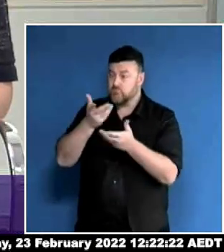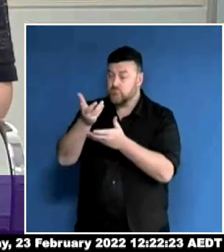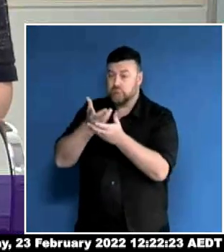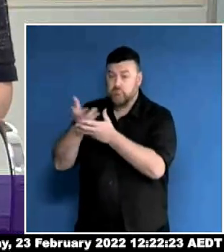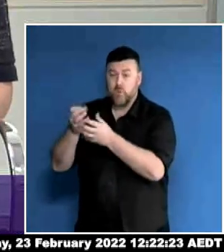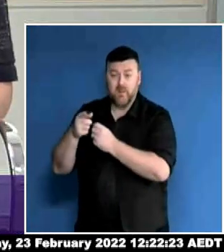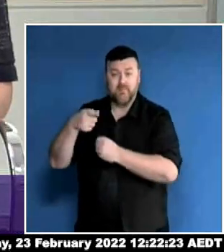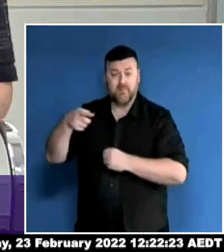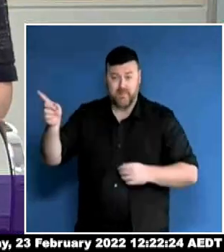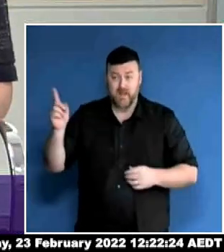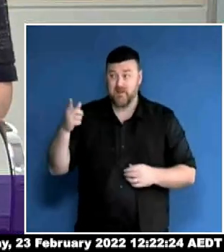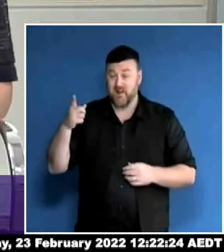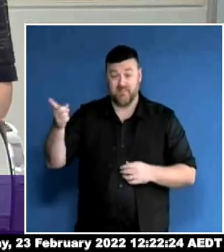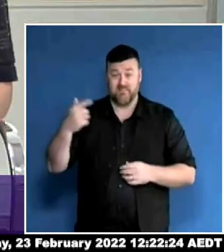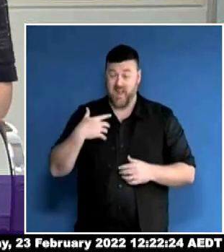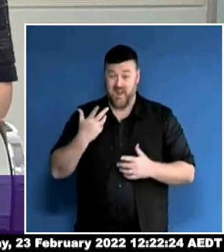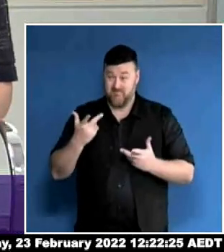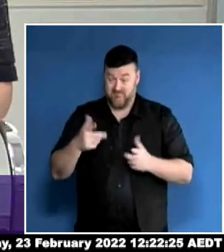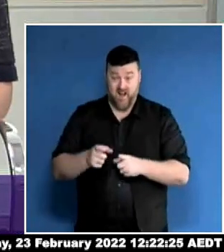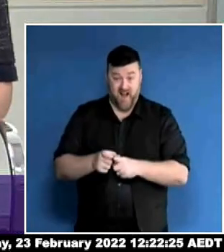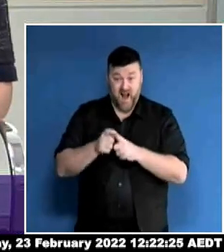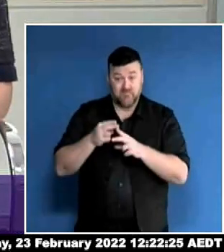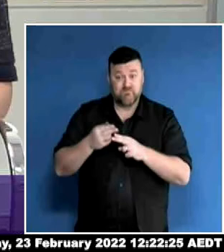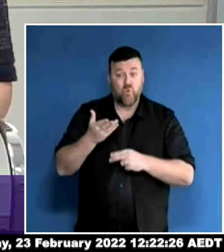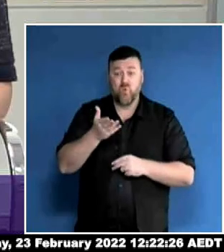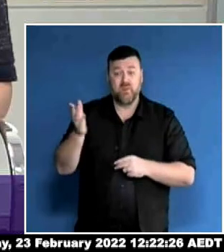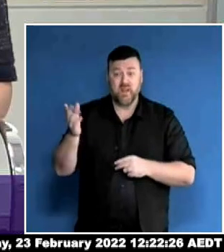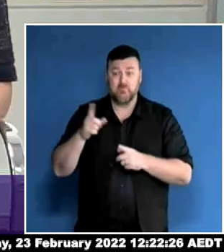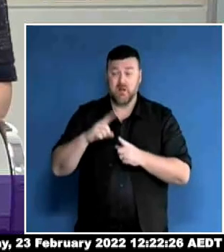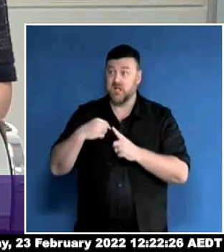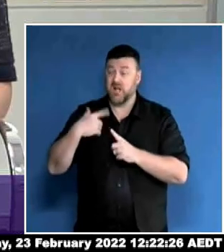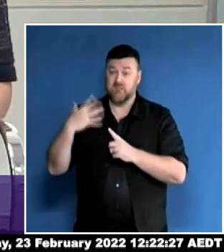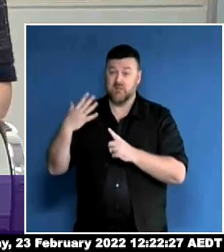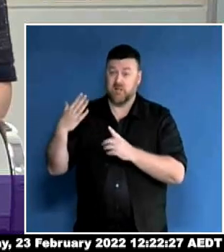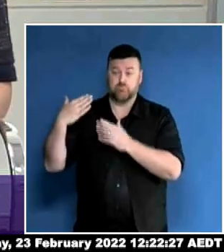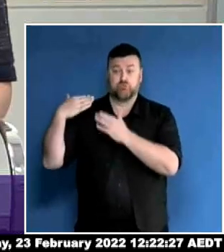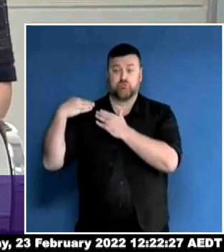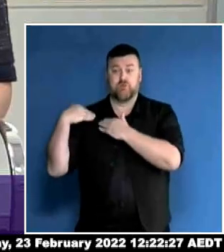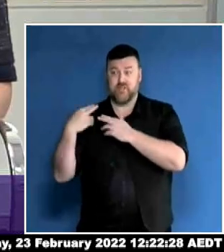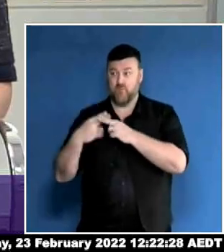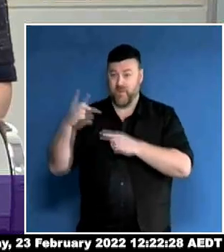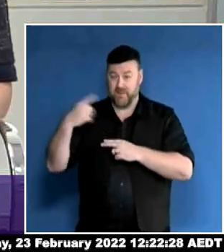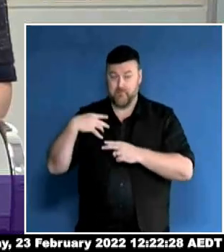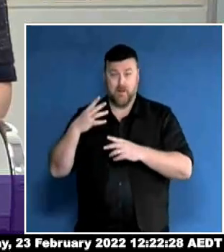The quotas are pressure put down on them to meet outcomes that aren't person-centred that